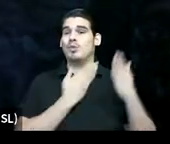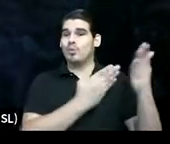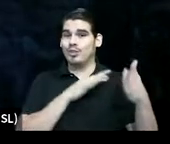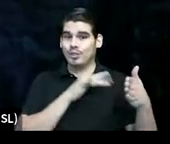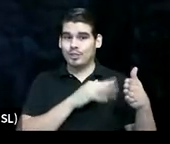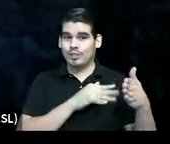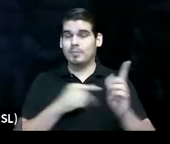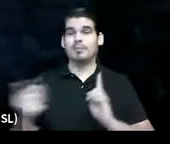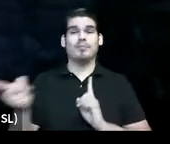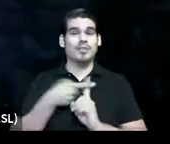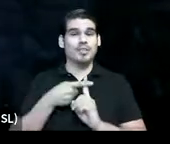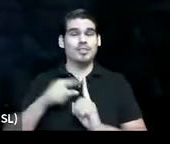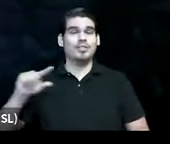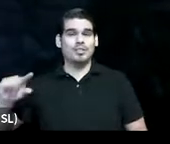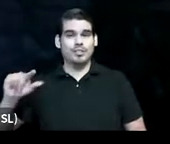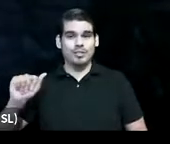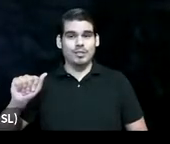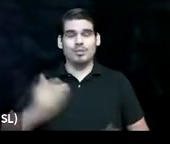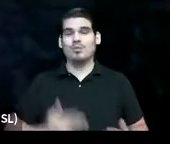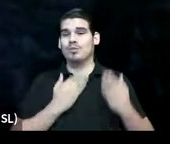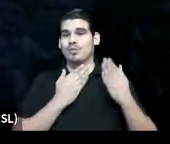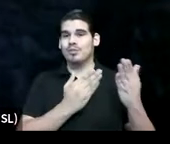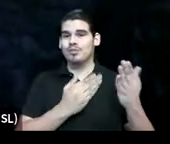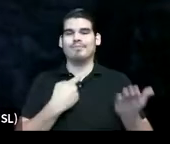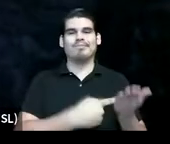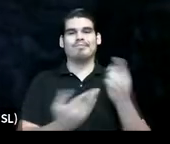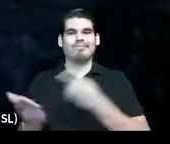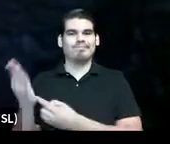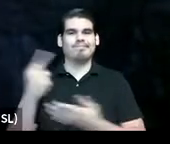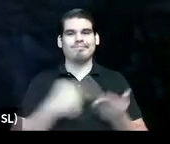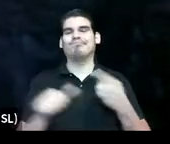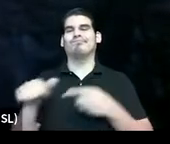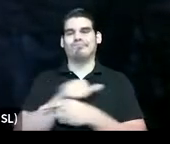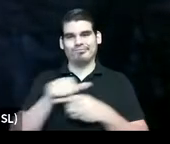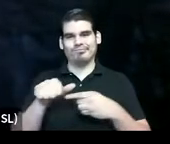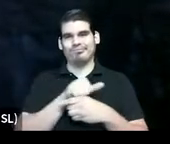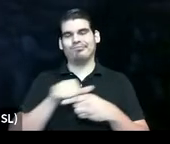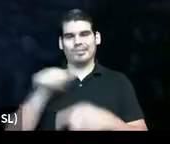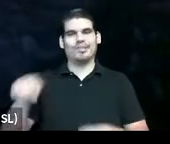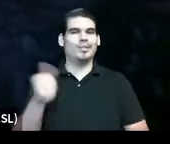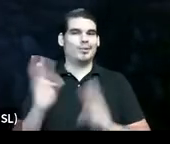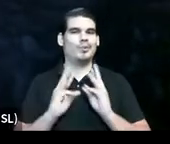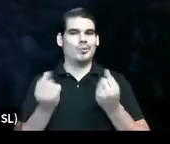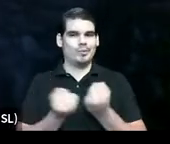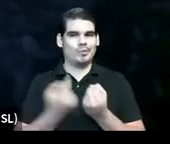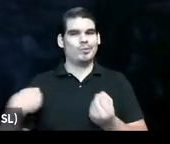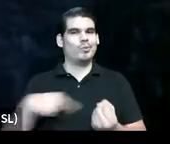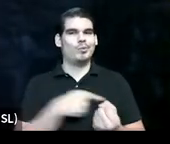Sorry that slide is in the wrong place, but want to encourage everyone to stay connected with us. We are on Instagram, Twitter and Facebook.